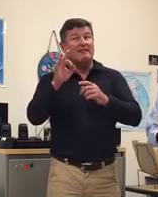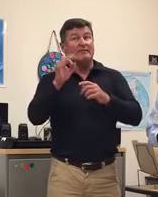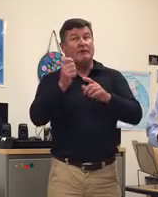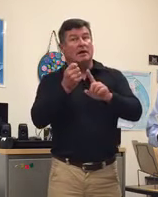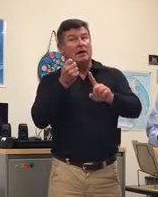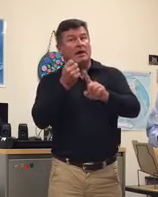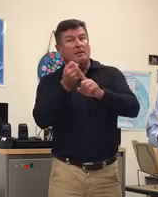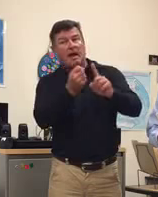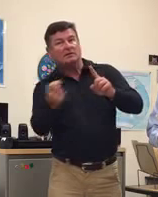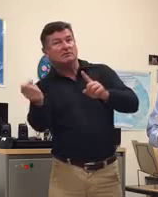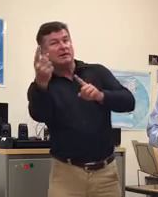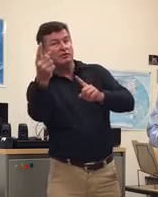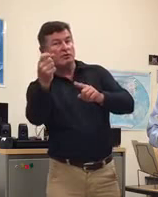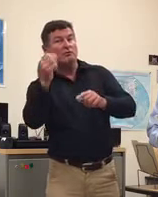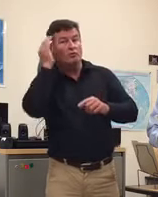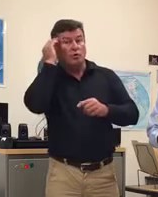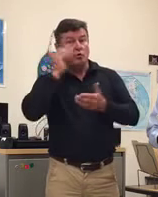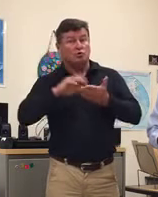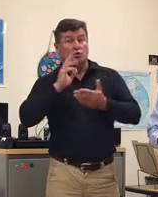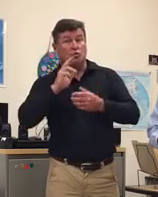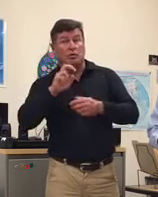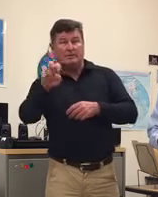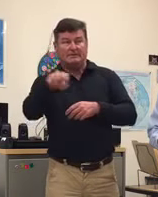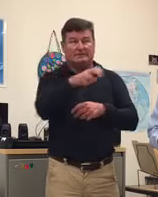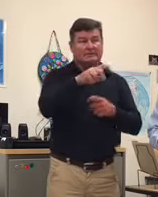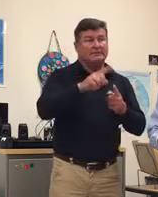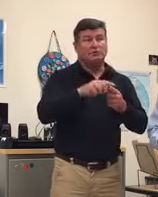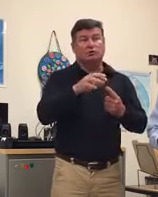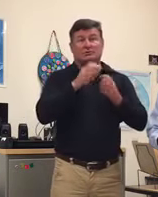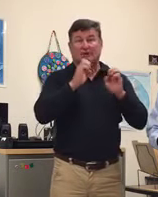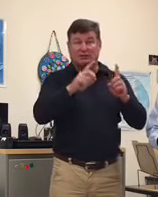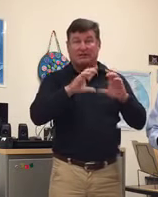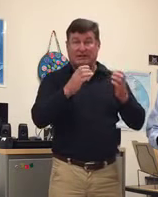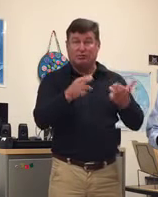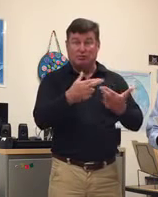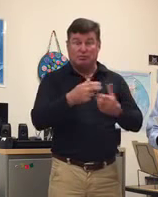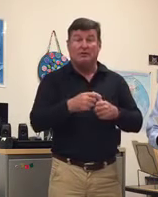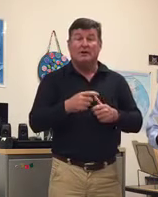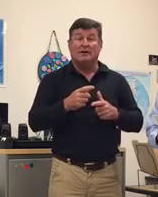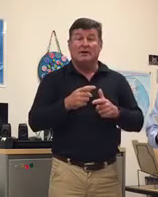to requests for the upcoming school year when we know the student will be in an eligible classroom and the parents